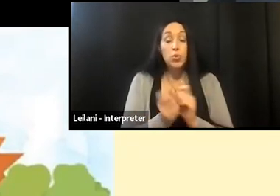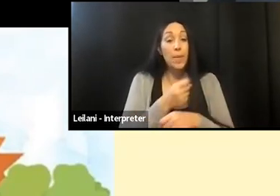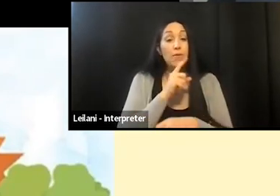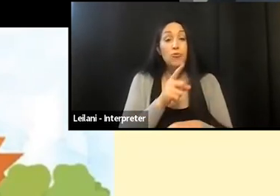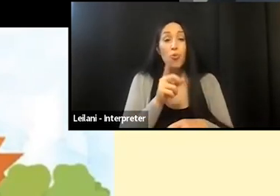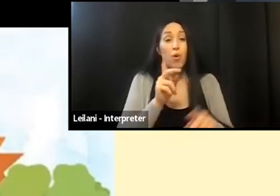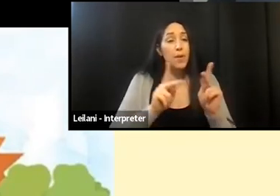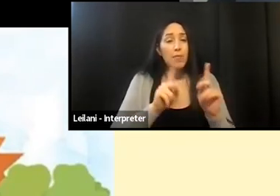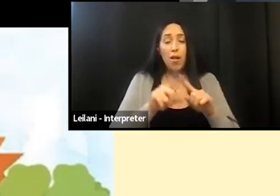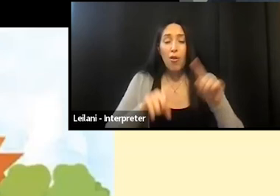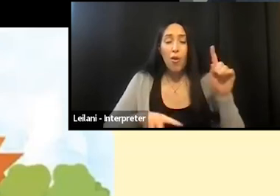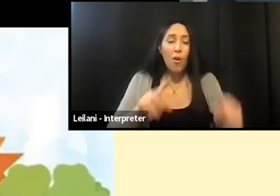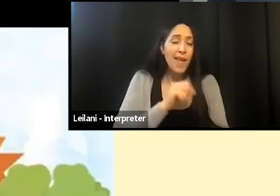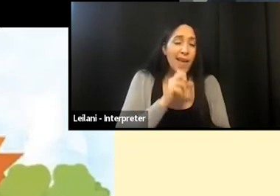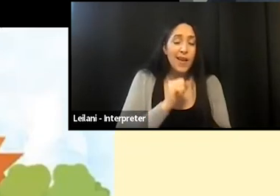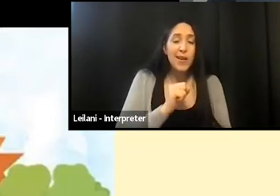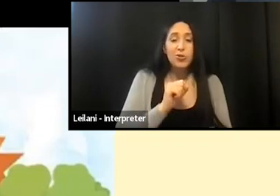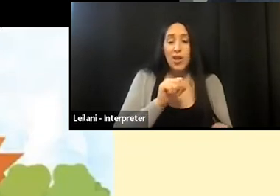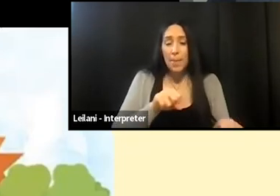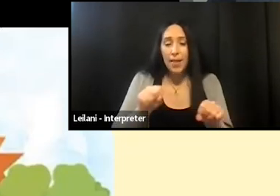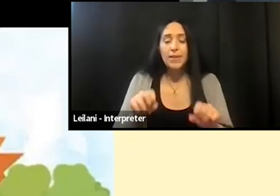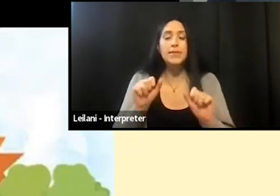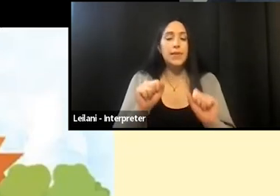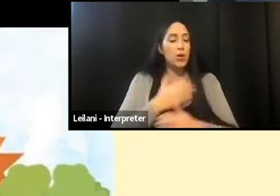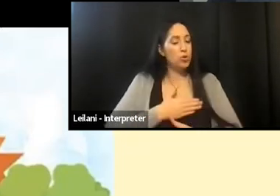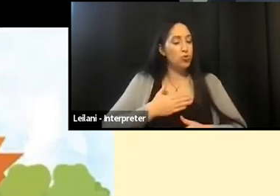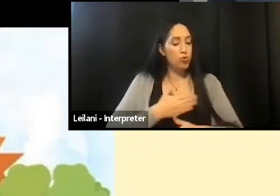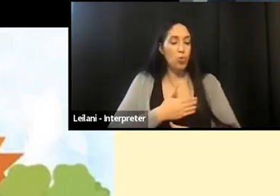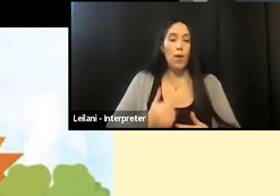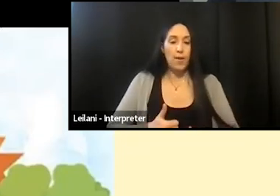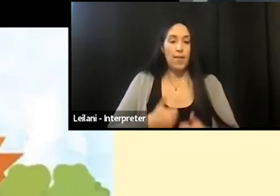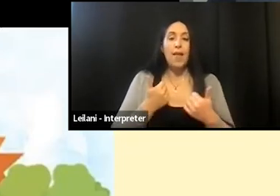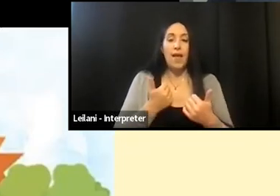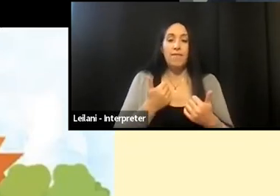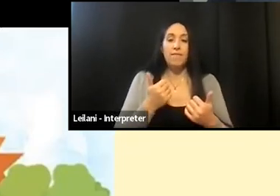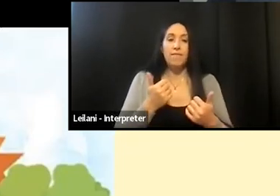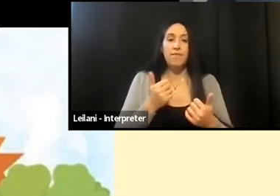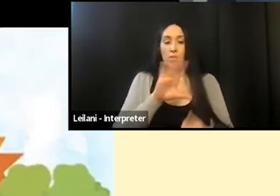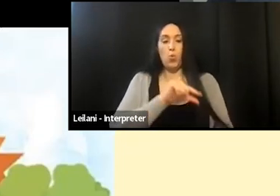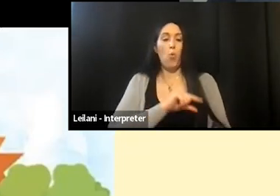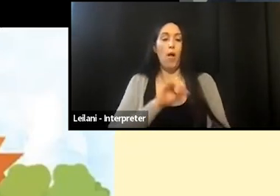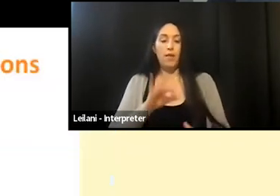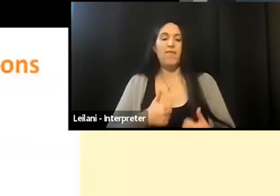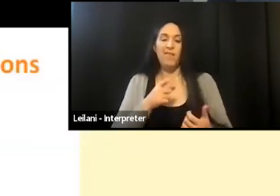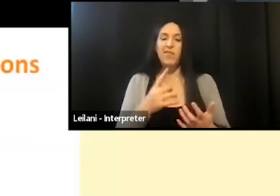and abilities can enjoy life with the quality of life that they deserve. Next slide, please.